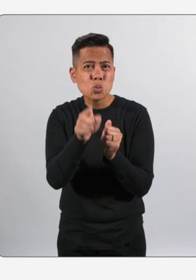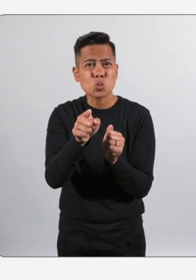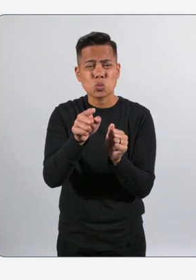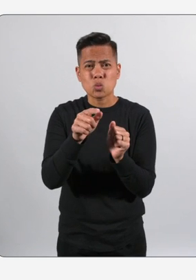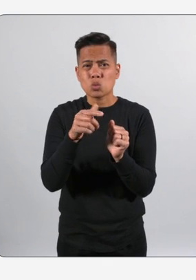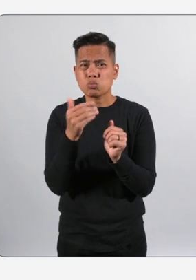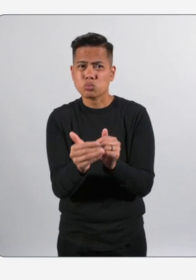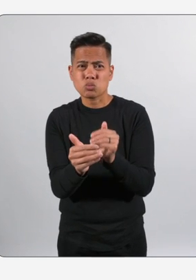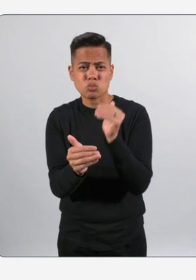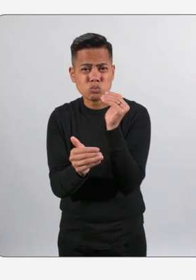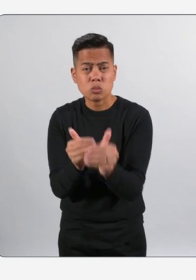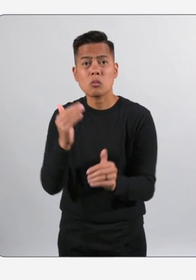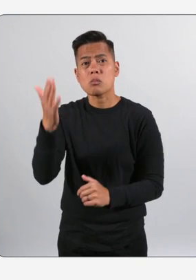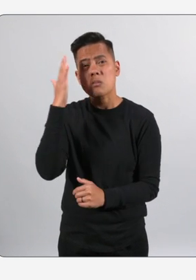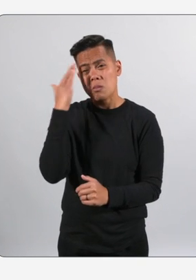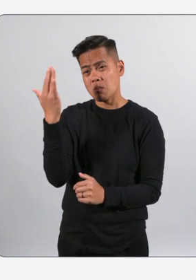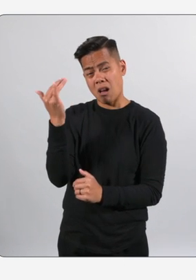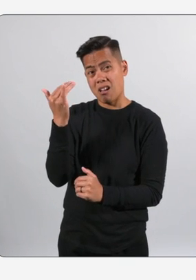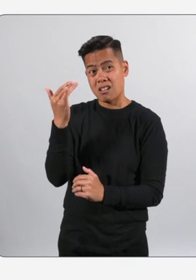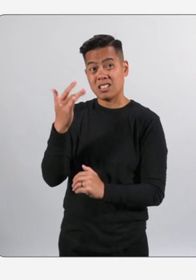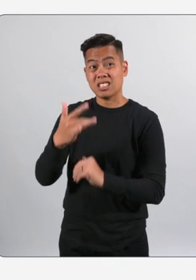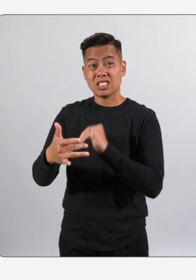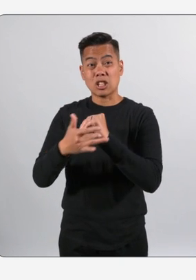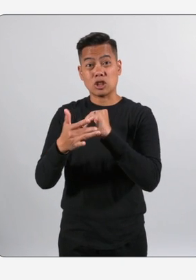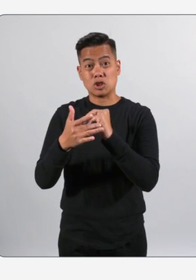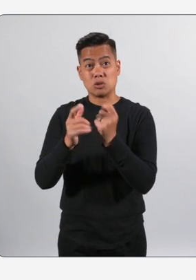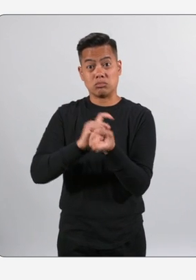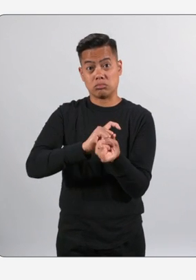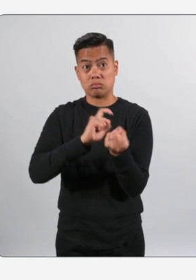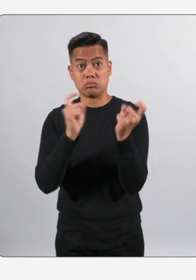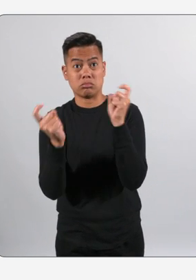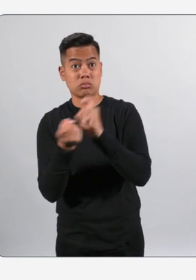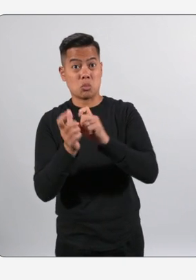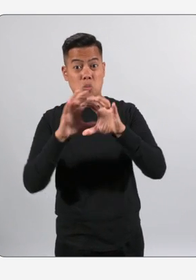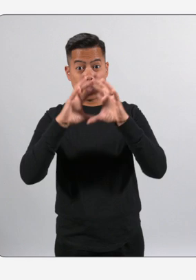Because when technology changes the world, who you partner with